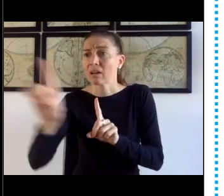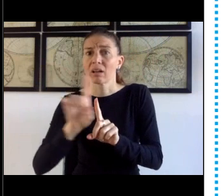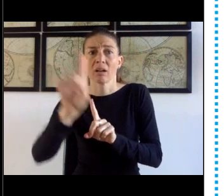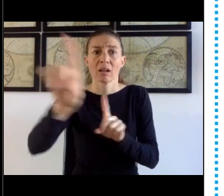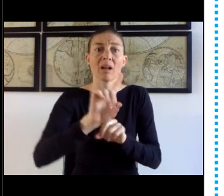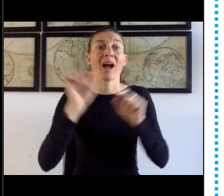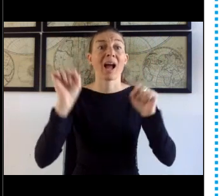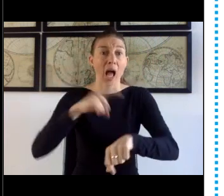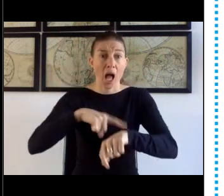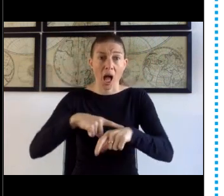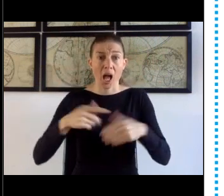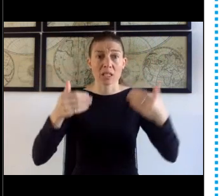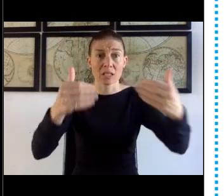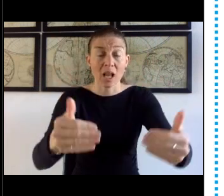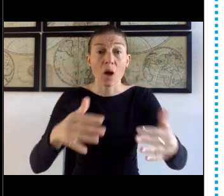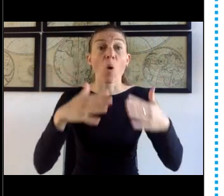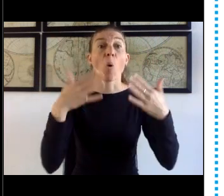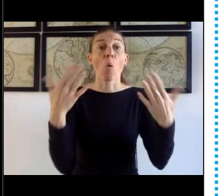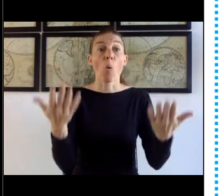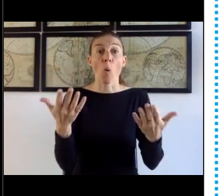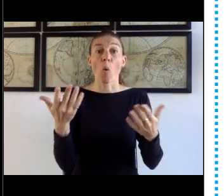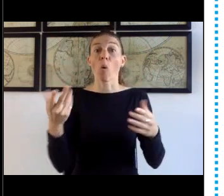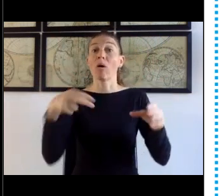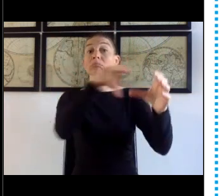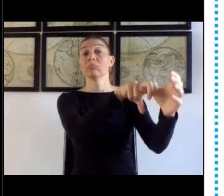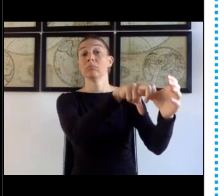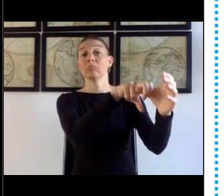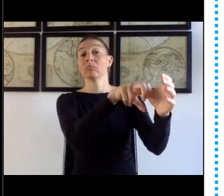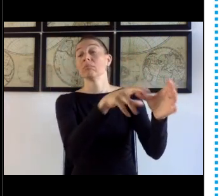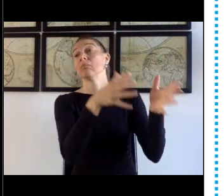or passengers are forgotten on airplanes and they wait long time